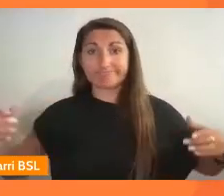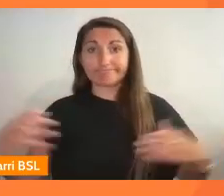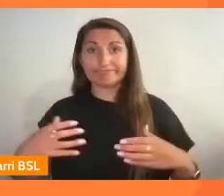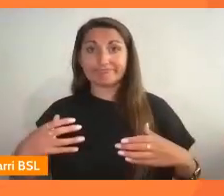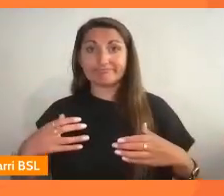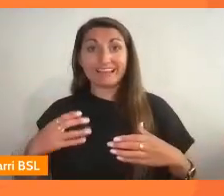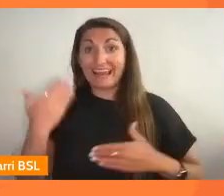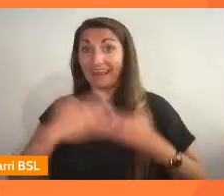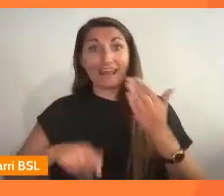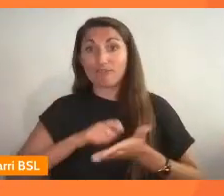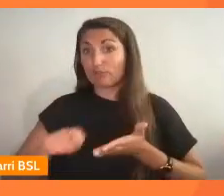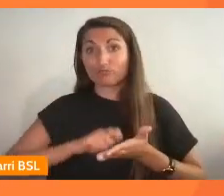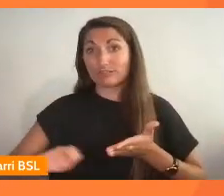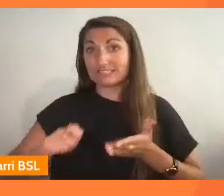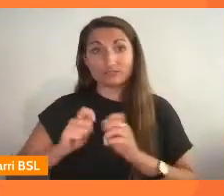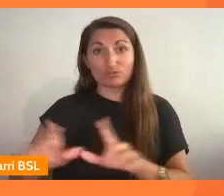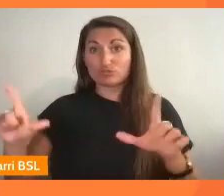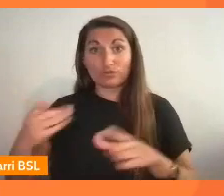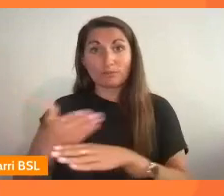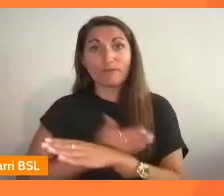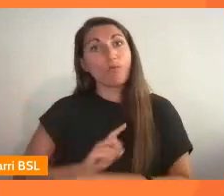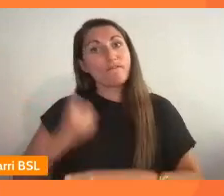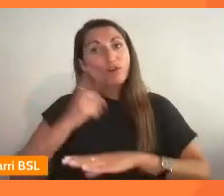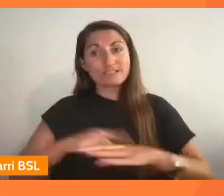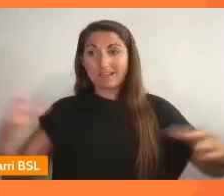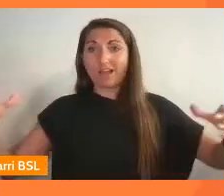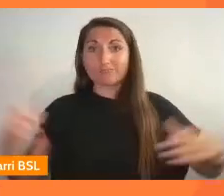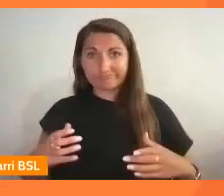that Sophie Ellerby who had written for screen and we used